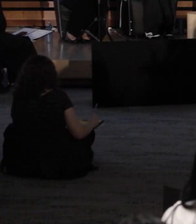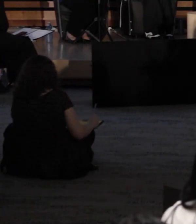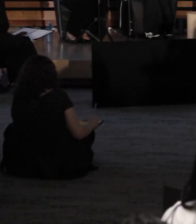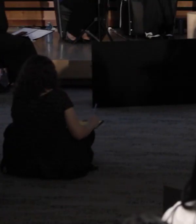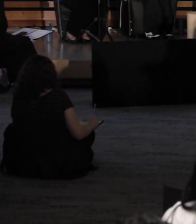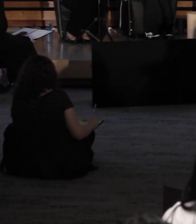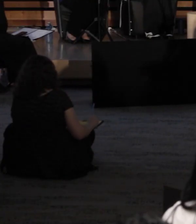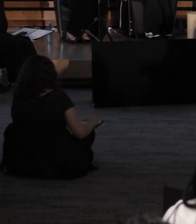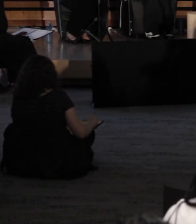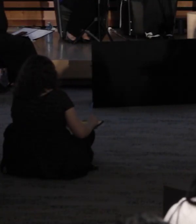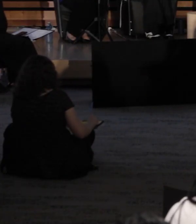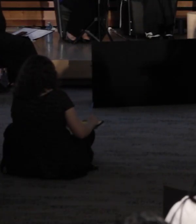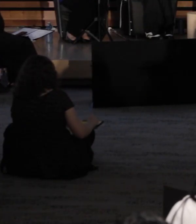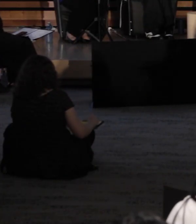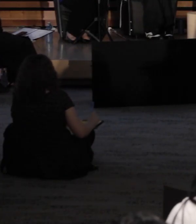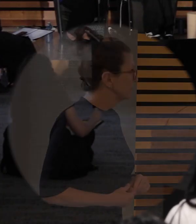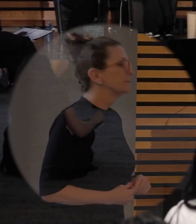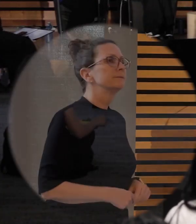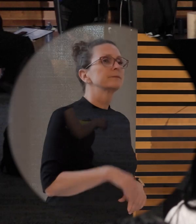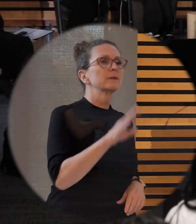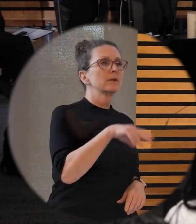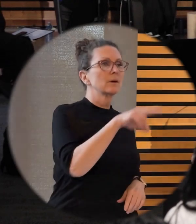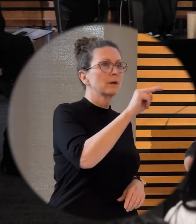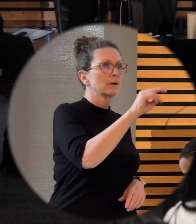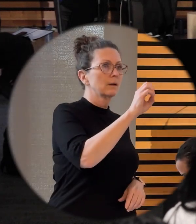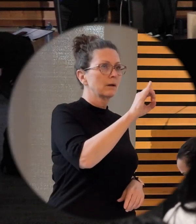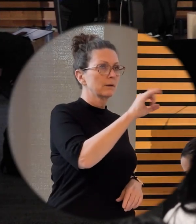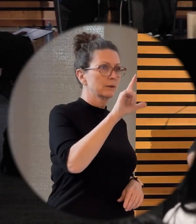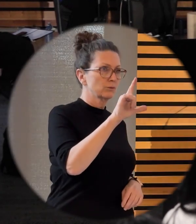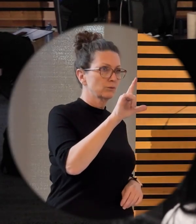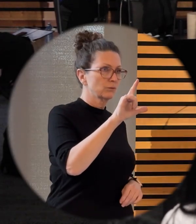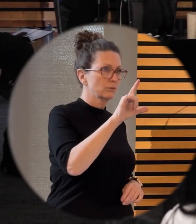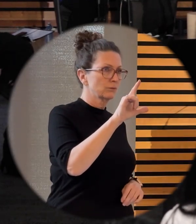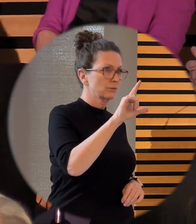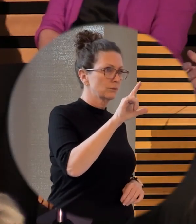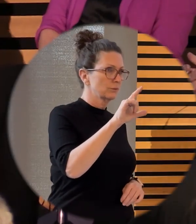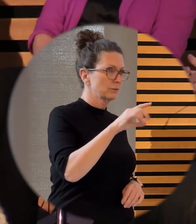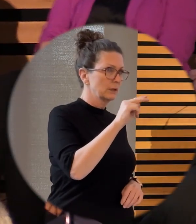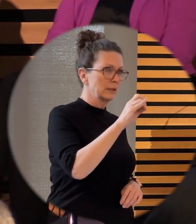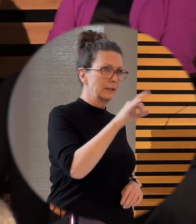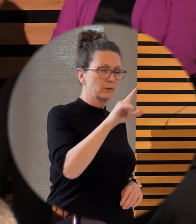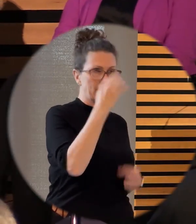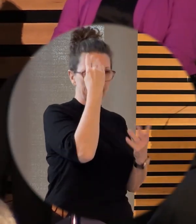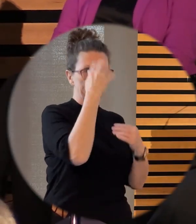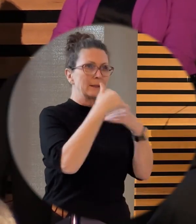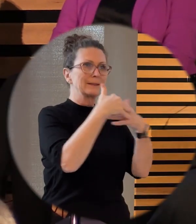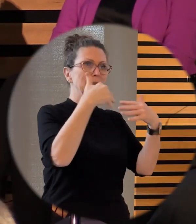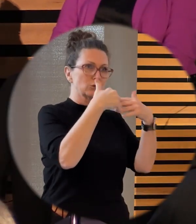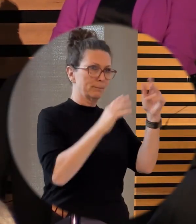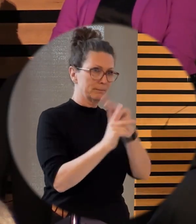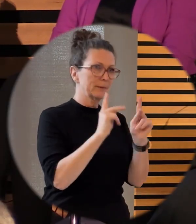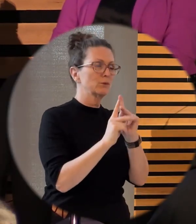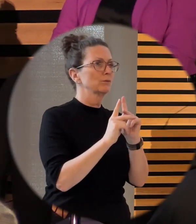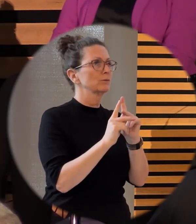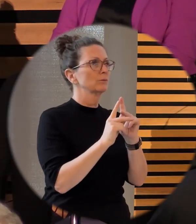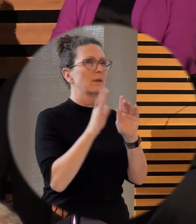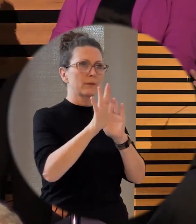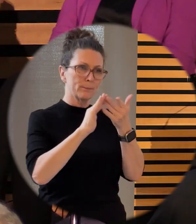Thank you. So Neil, when we think about Indigenous people with disabilities in indigenous